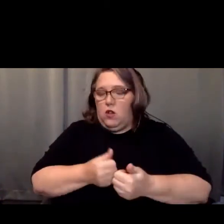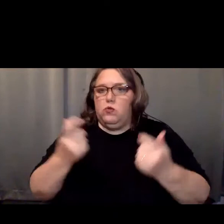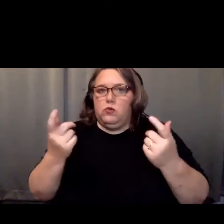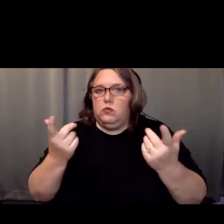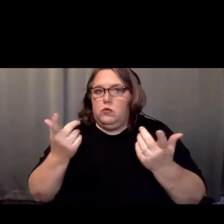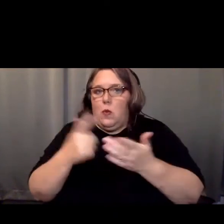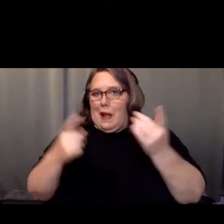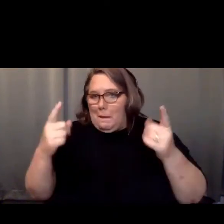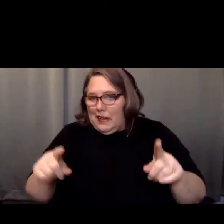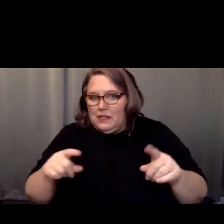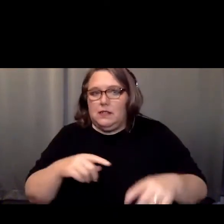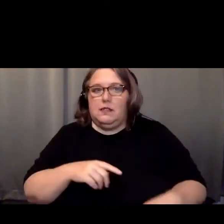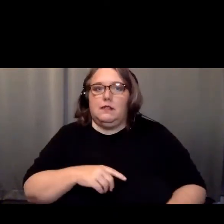of who you should complain to.